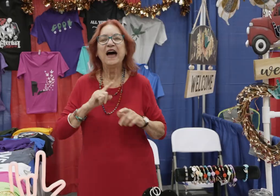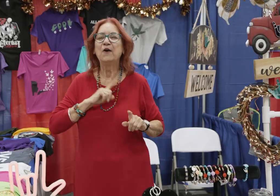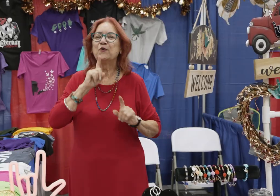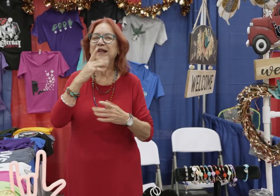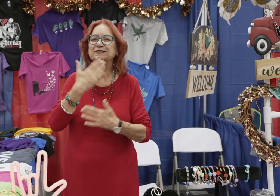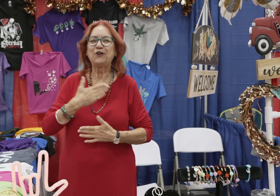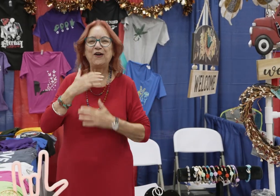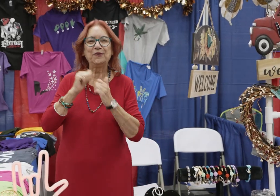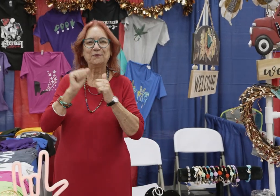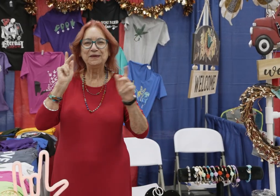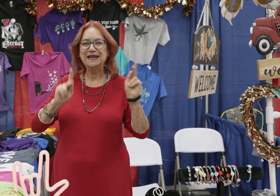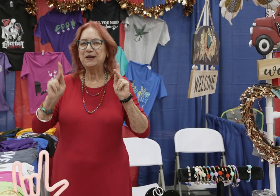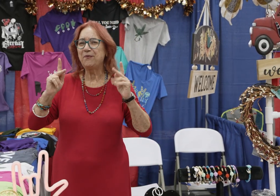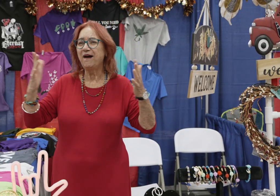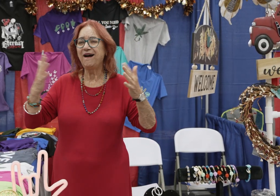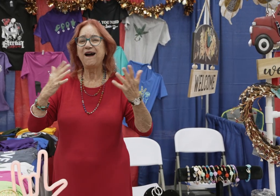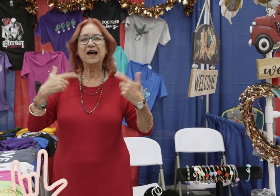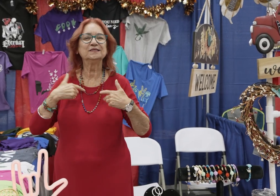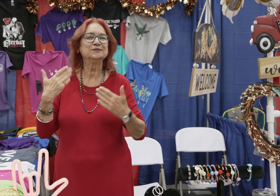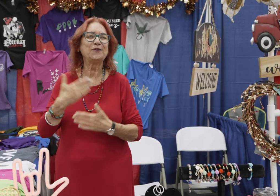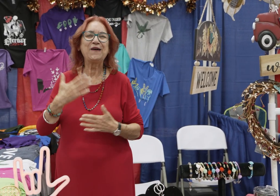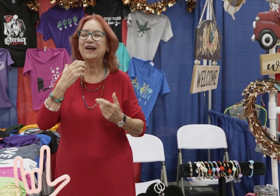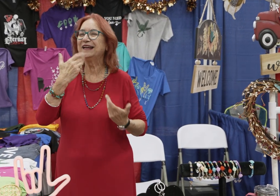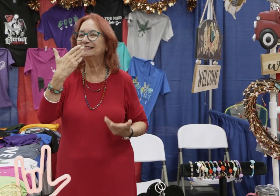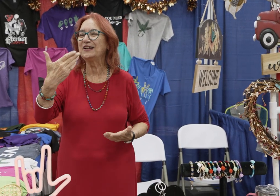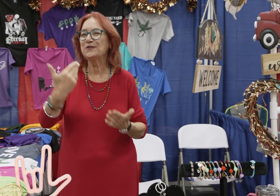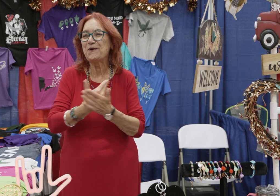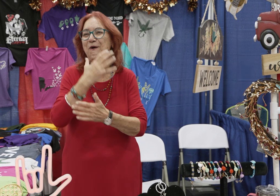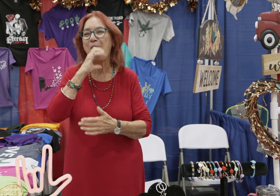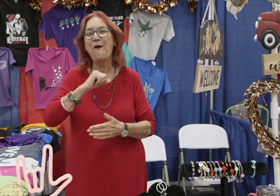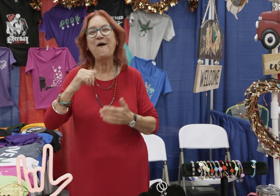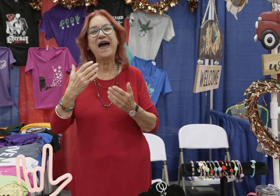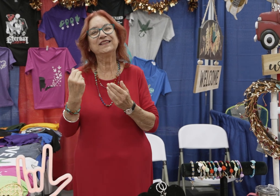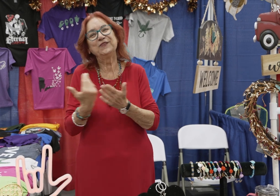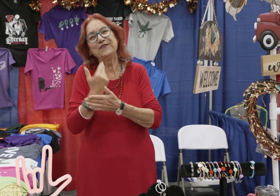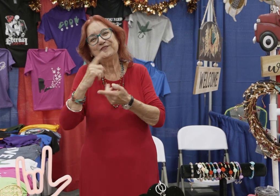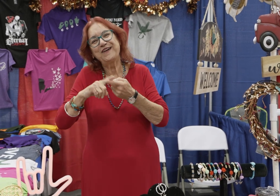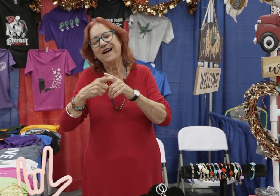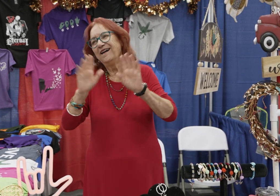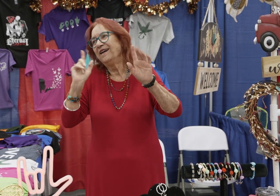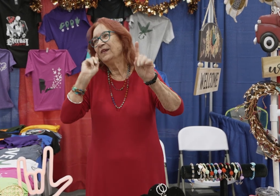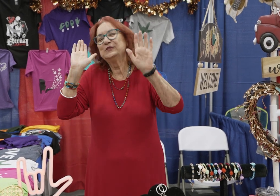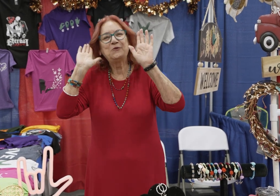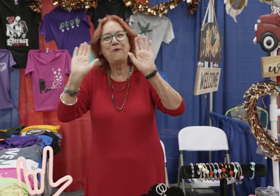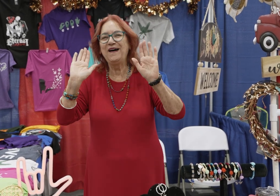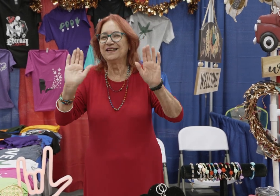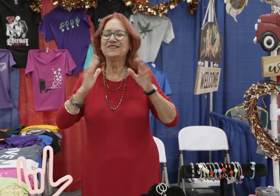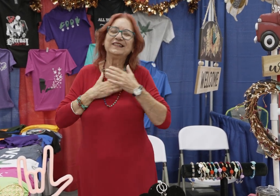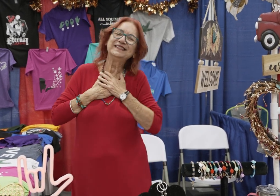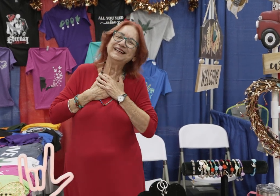I've really enjoyed being with the people here, whether I am catching up with new friends or old friends, it's wonderful.